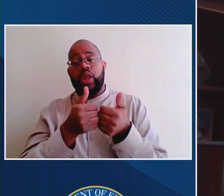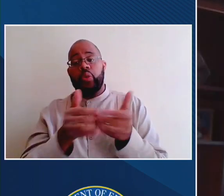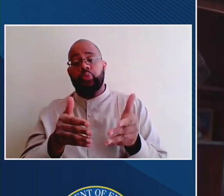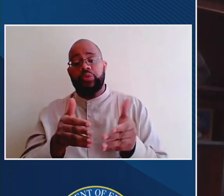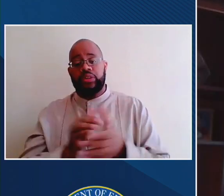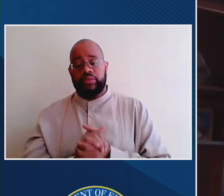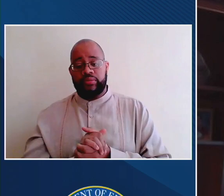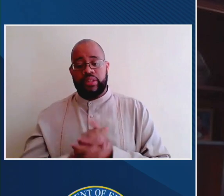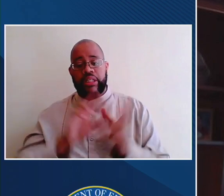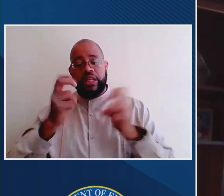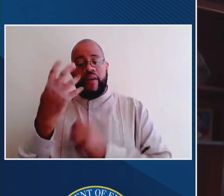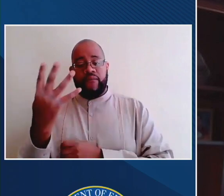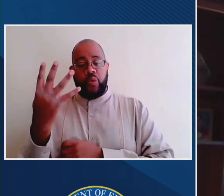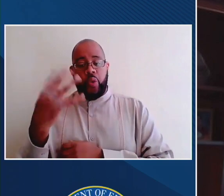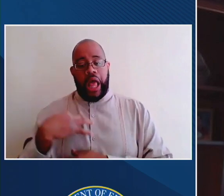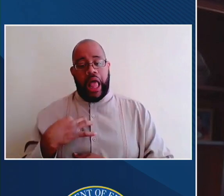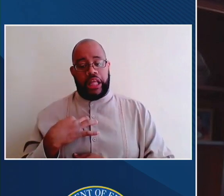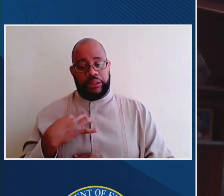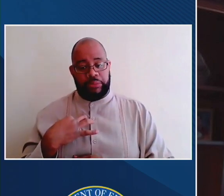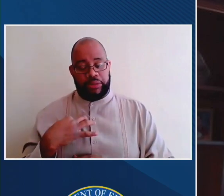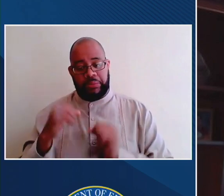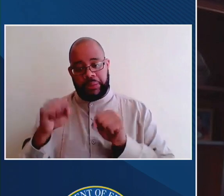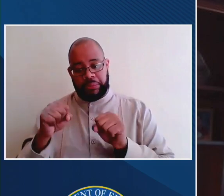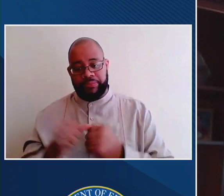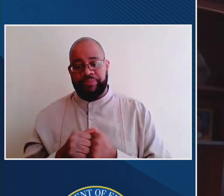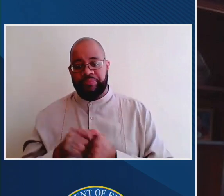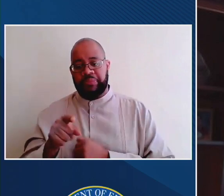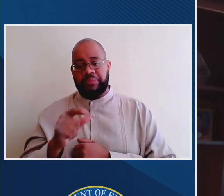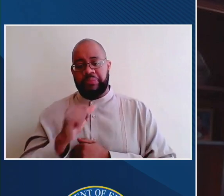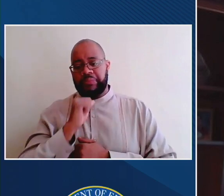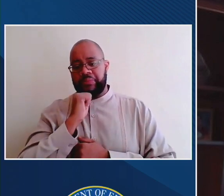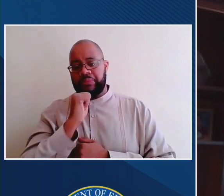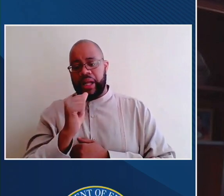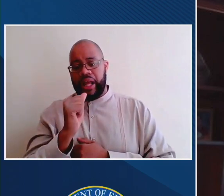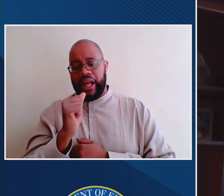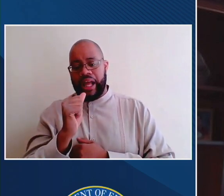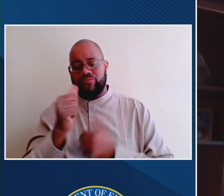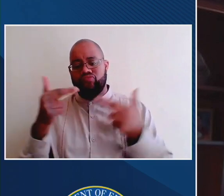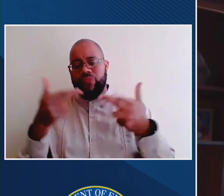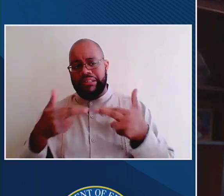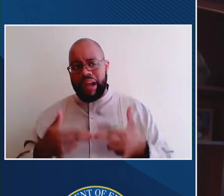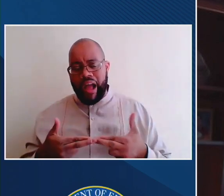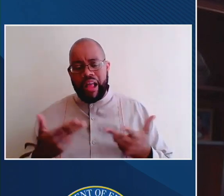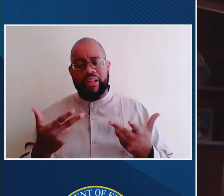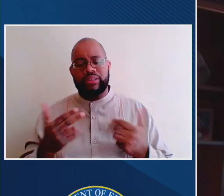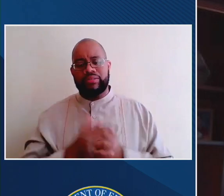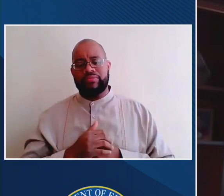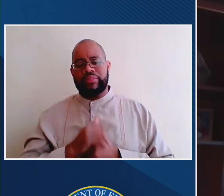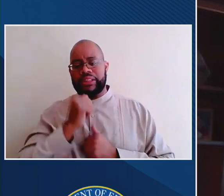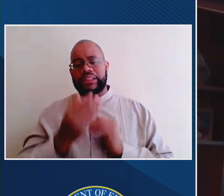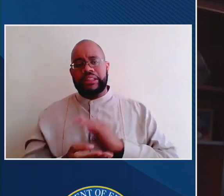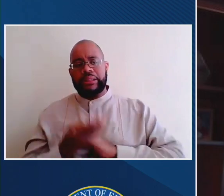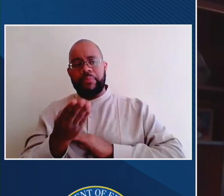IV eligibility they're not reconciling or submitting the required documentation in